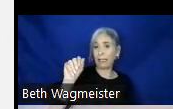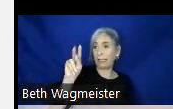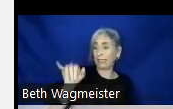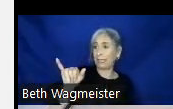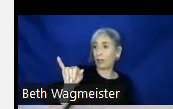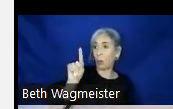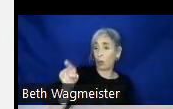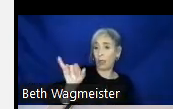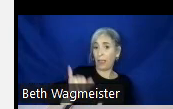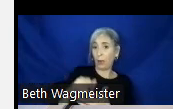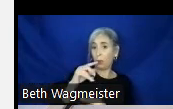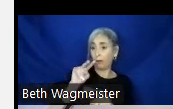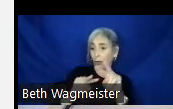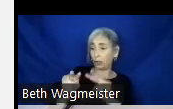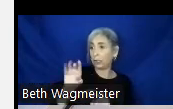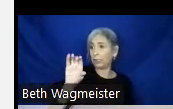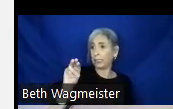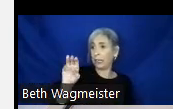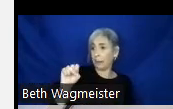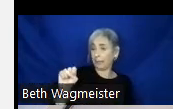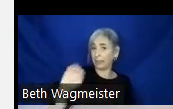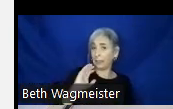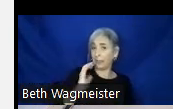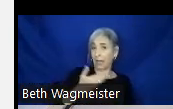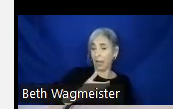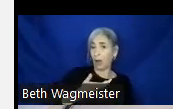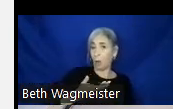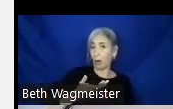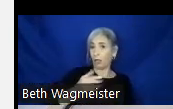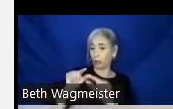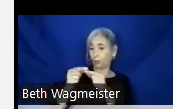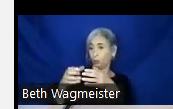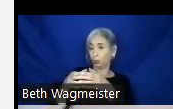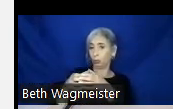when we have looked into CMSes that are in the group of better CMSes I don't think